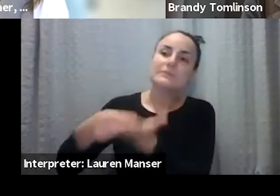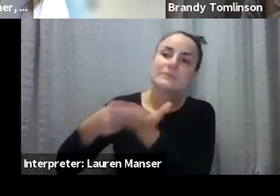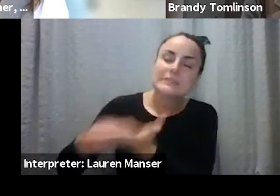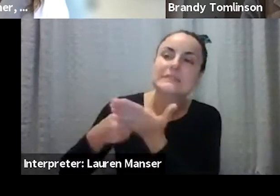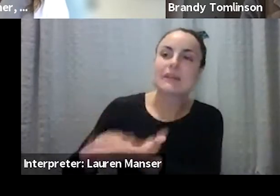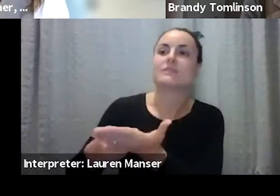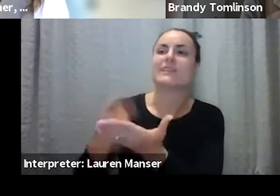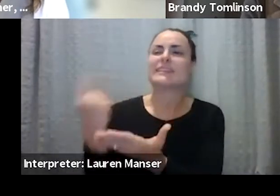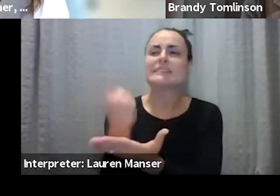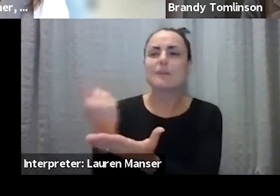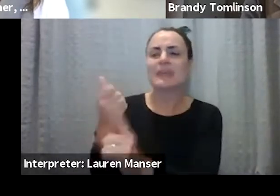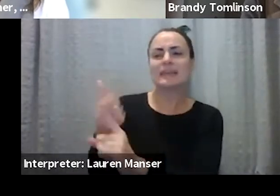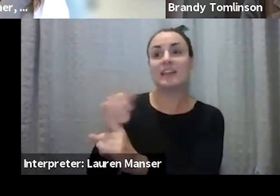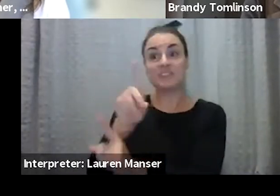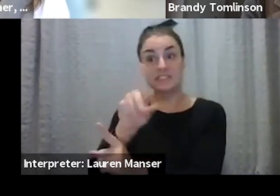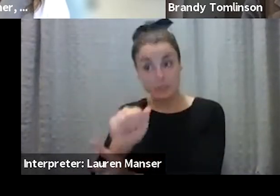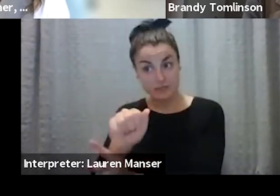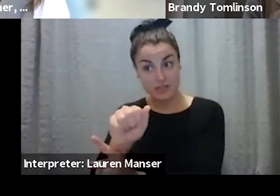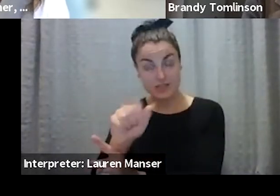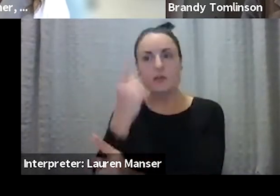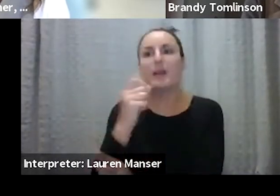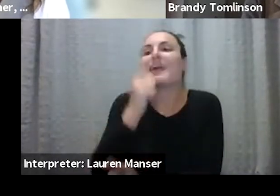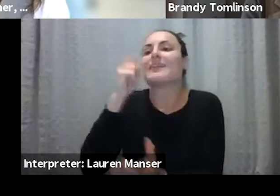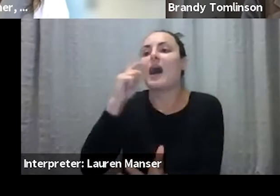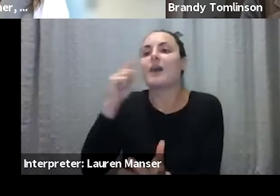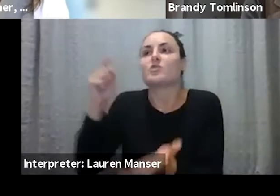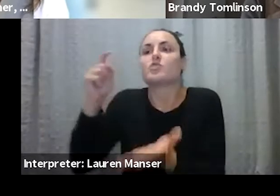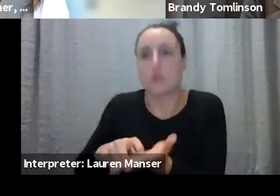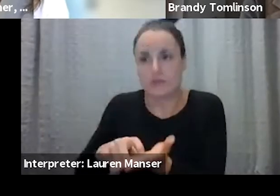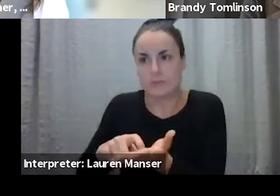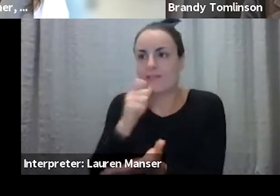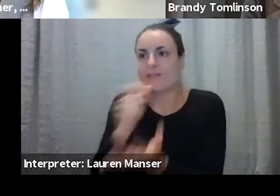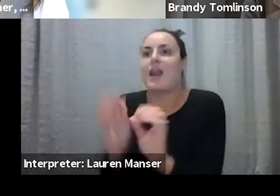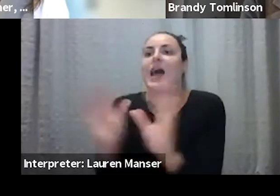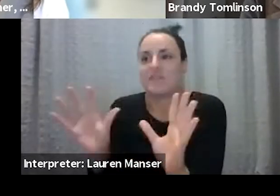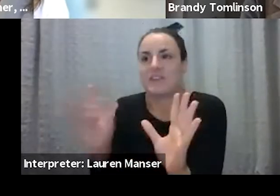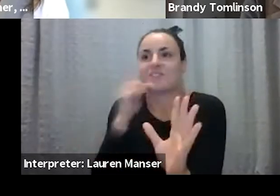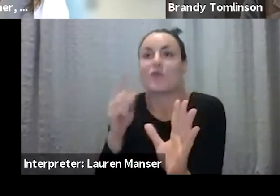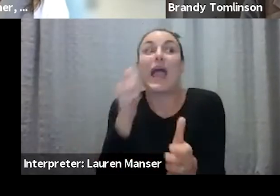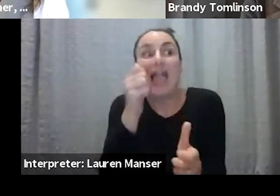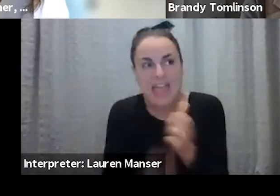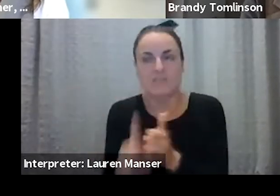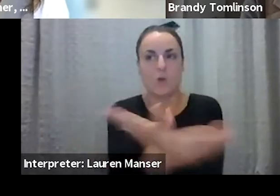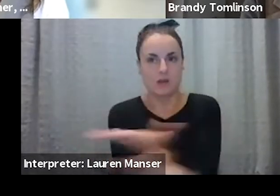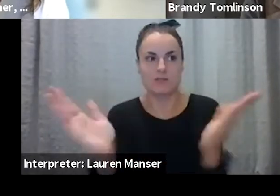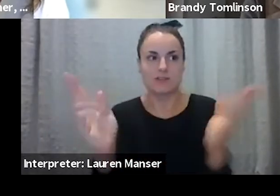but it's still very much a part of an identity. So rather than try and kind of shove it under a rug,